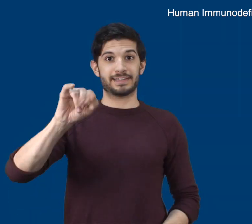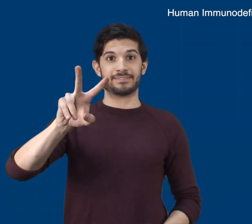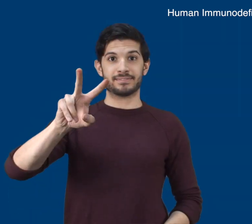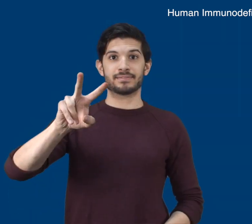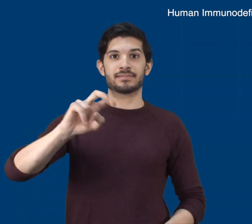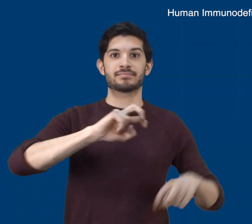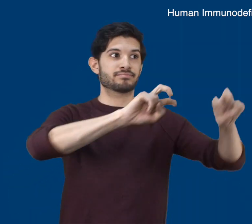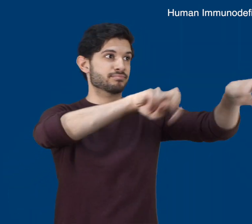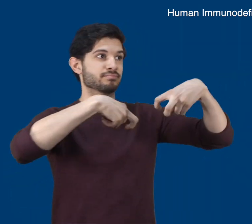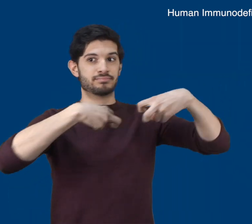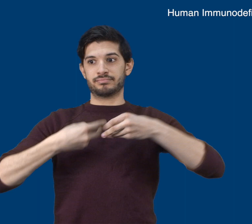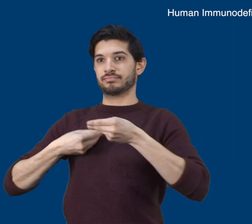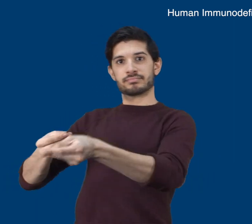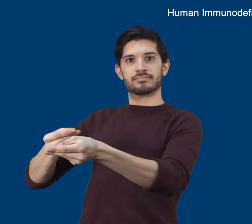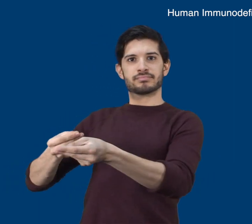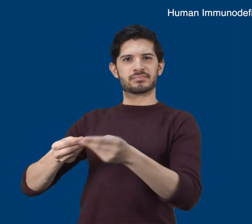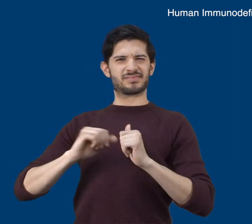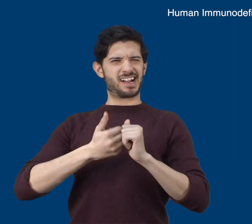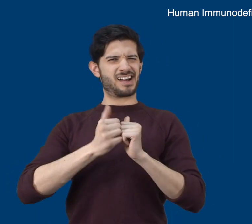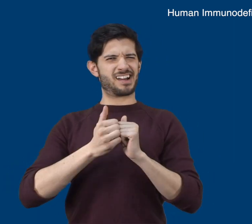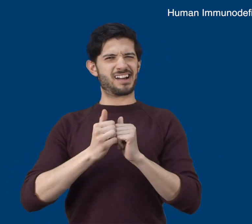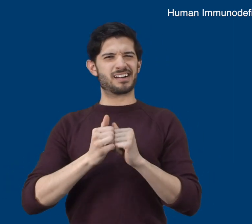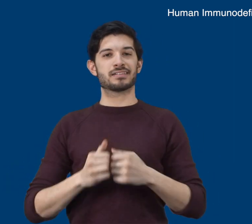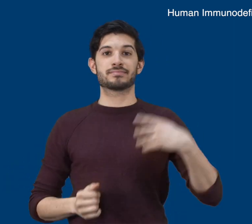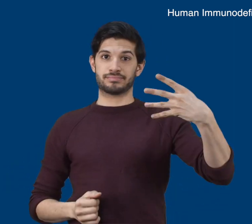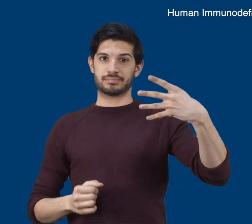There are four ways you can get HIV or give someone HIV: